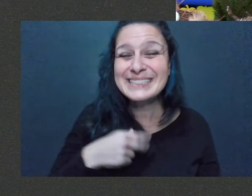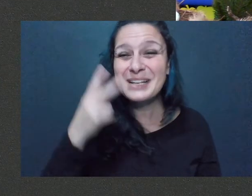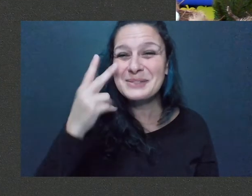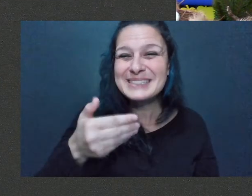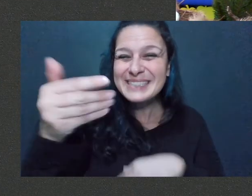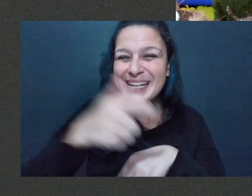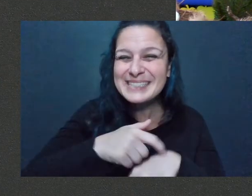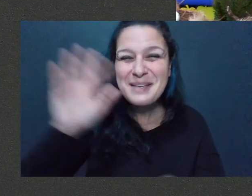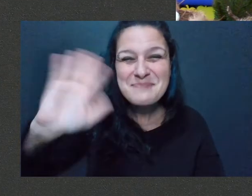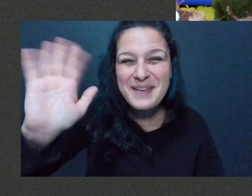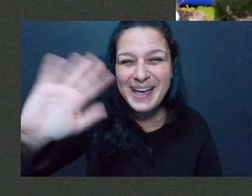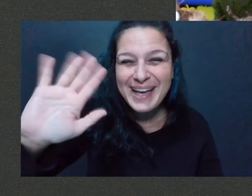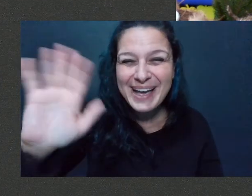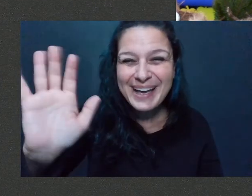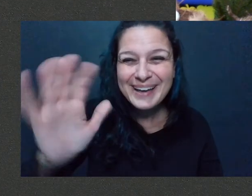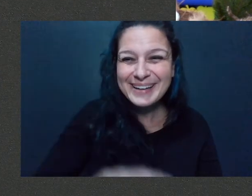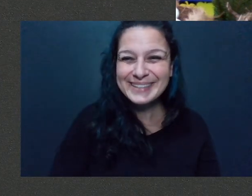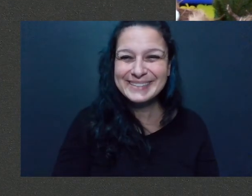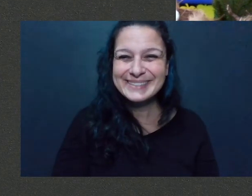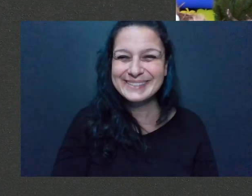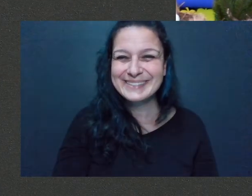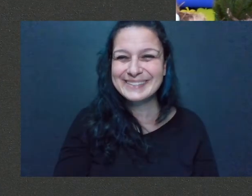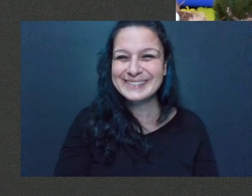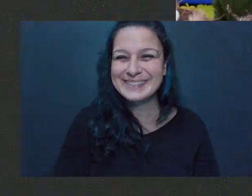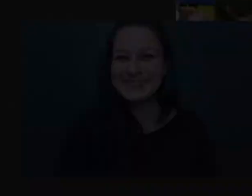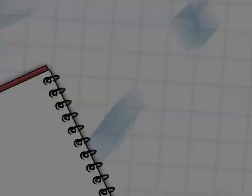Til we see you next time, bye. Say bye, Twiggle.